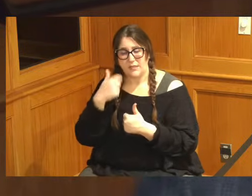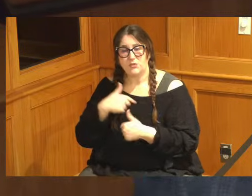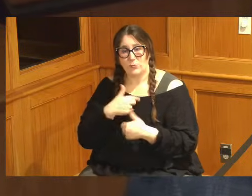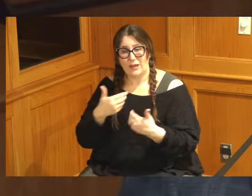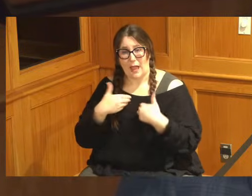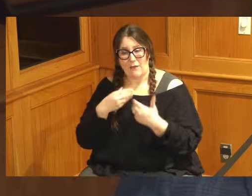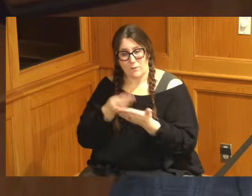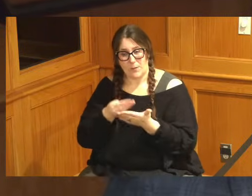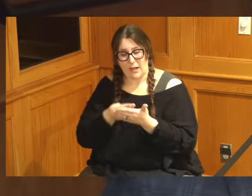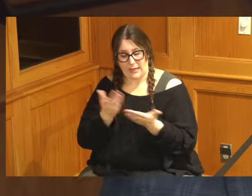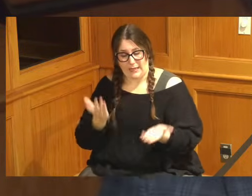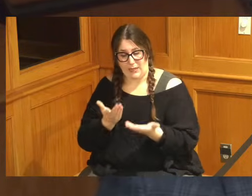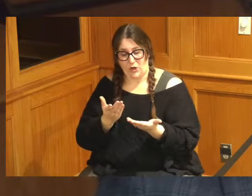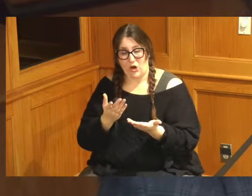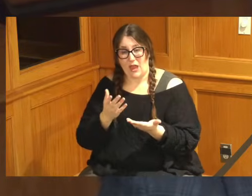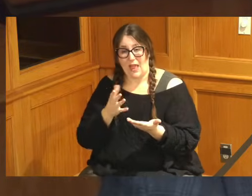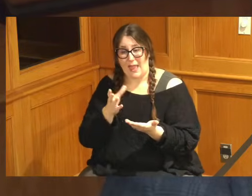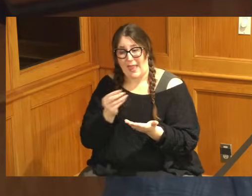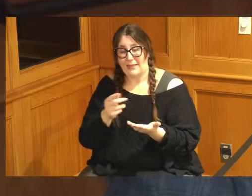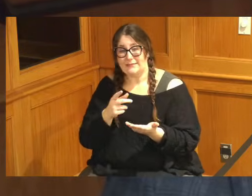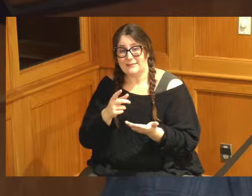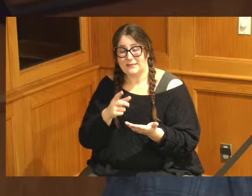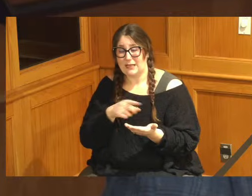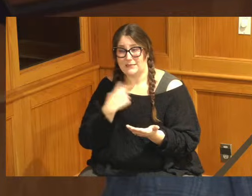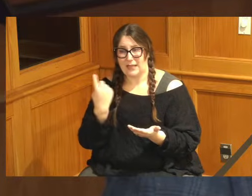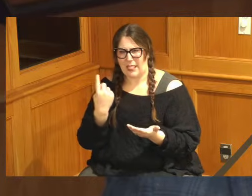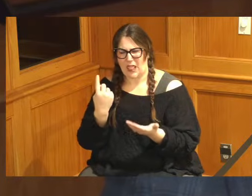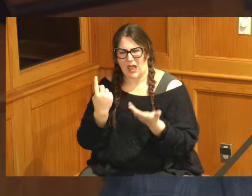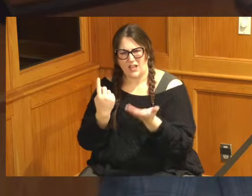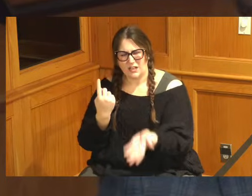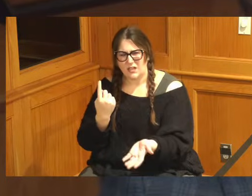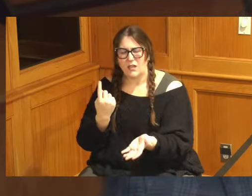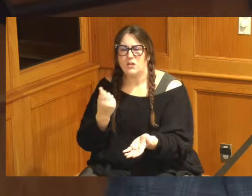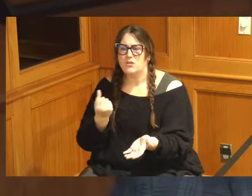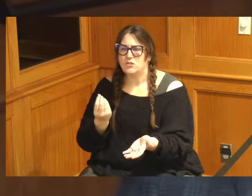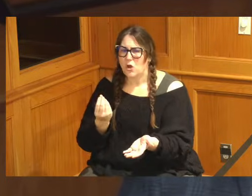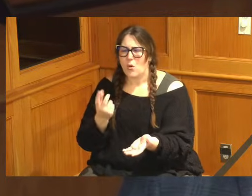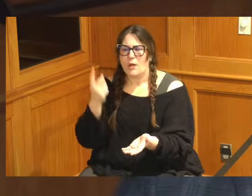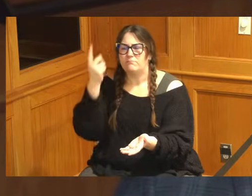and we have a deadline. so I'm wondering on all those things if you could give me the percentage